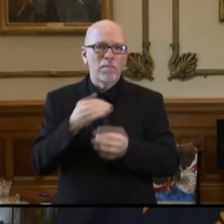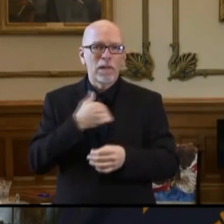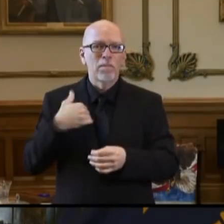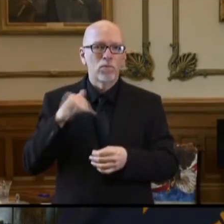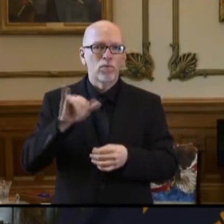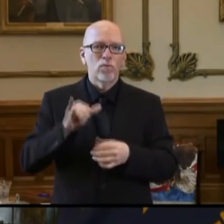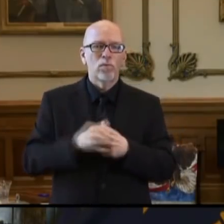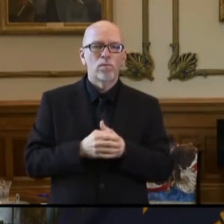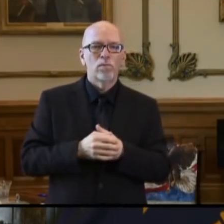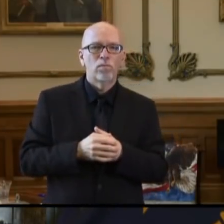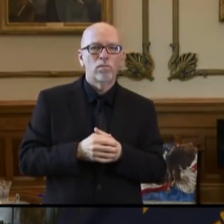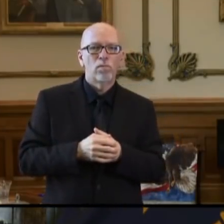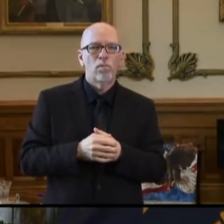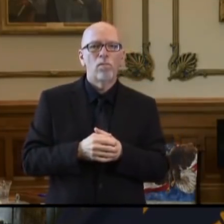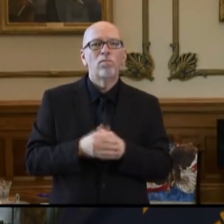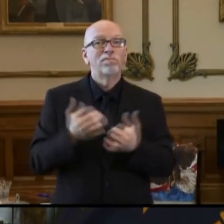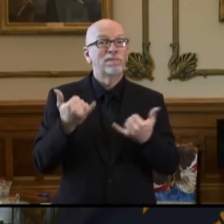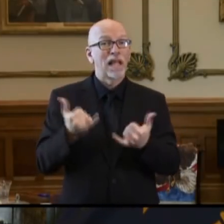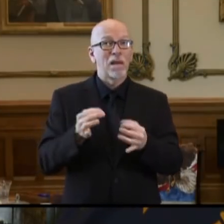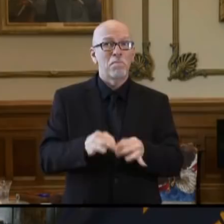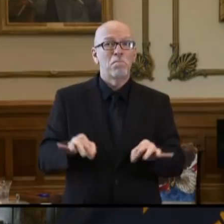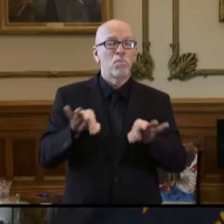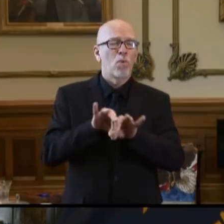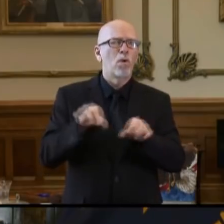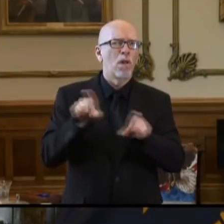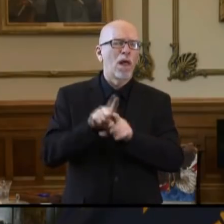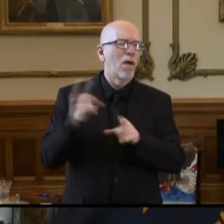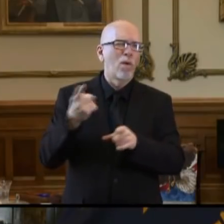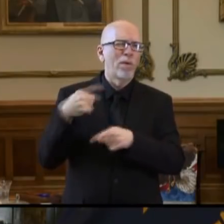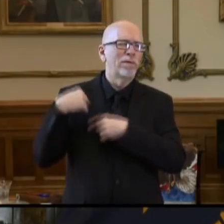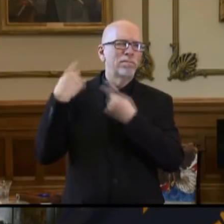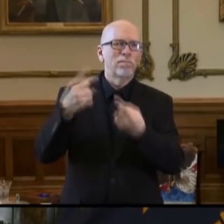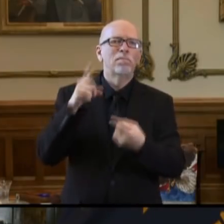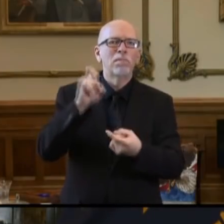DISASTER PLAN IN PLACE. THOSE PLANS INCLUDE DECISION MAKING FOR INDIVIDUALS AND FOR FAMILY